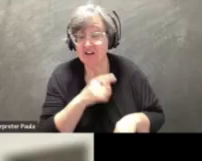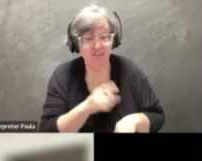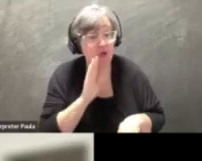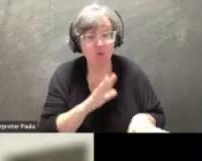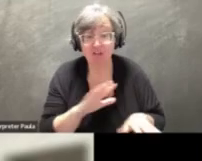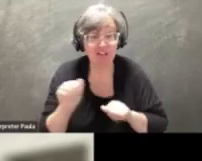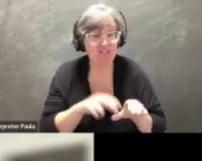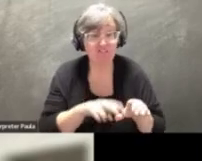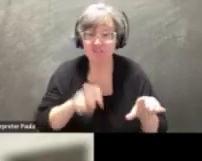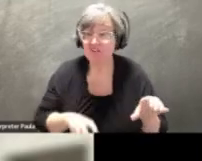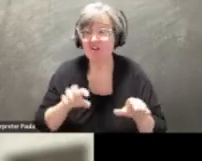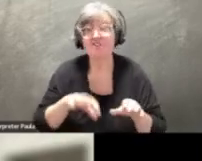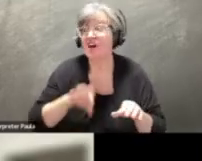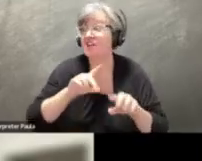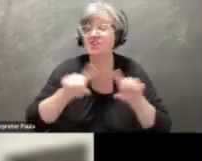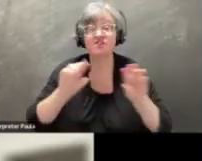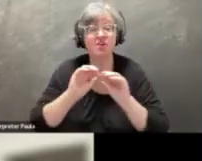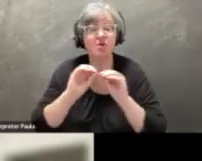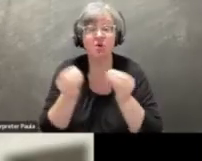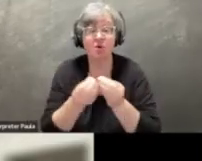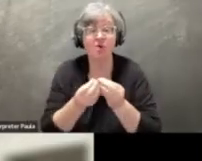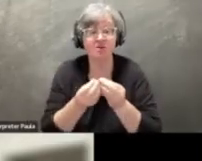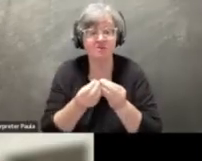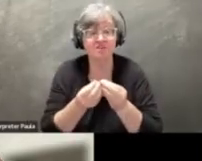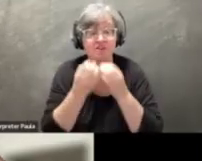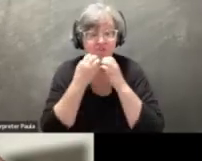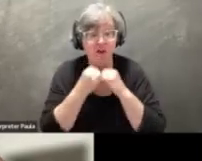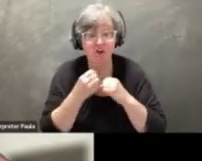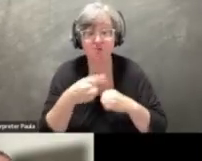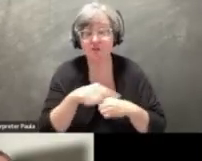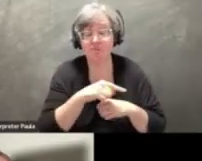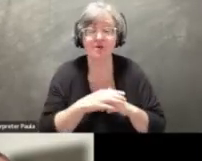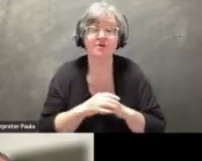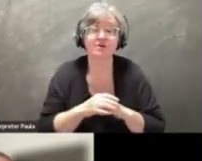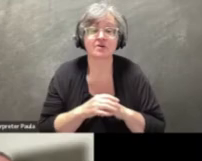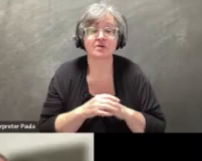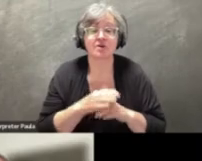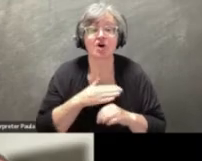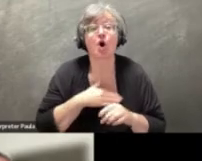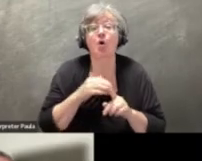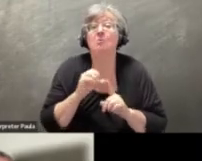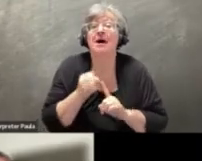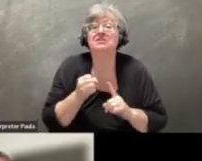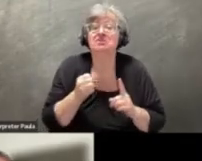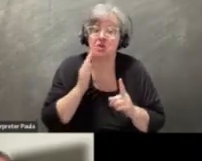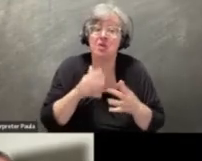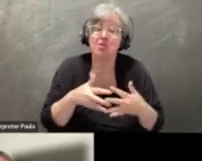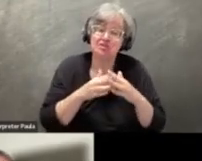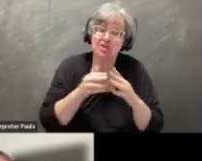organization that values that, or in my case, they're going to start their own business and go